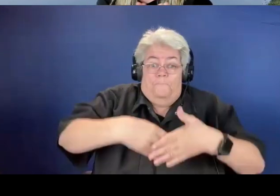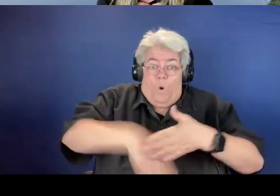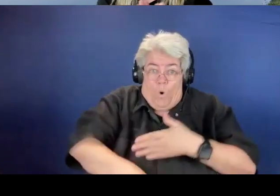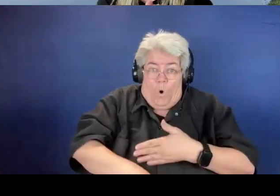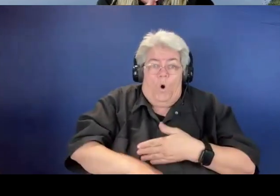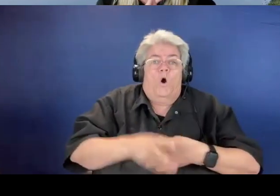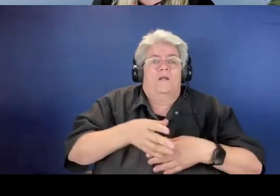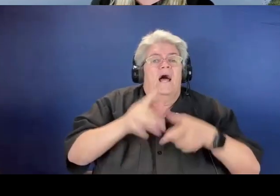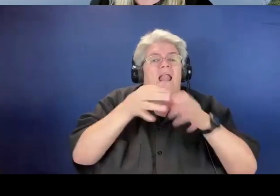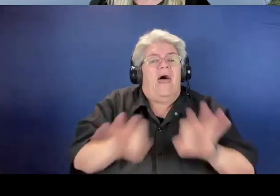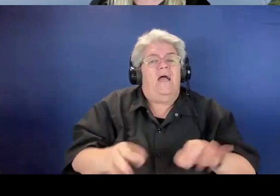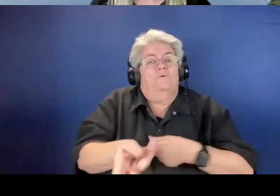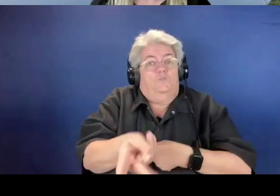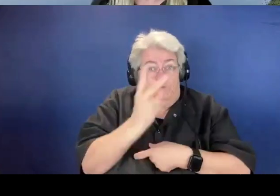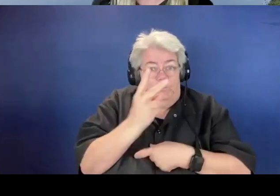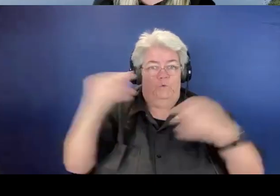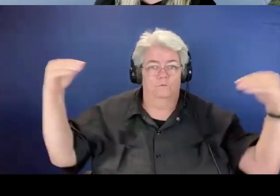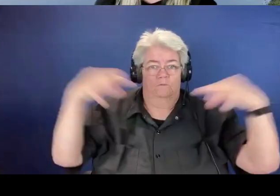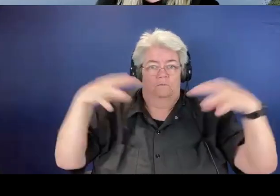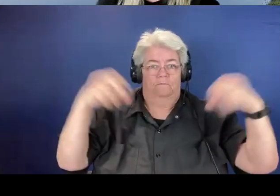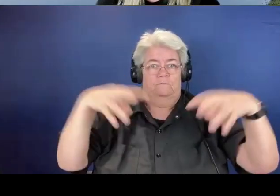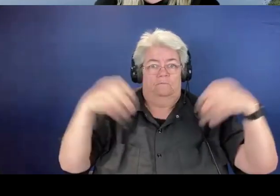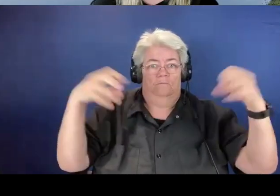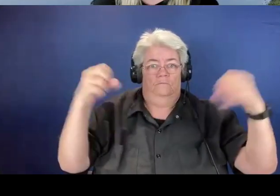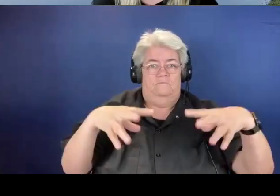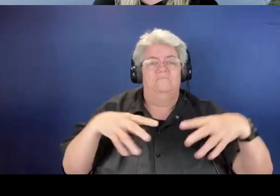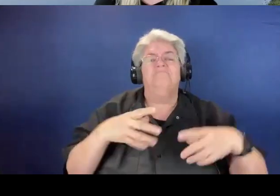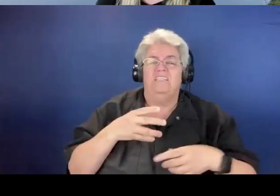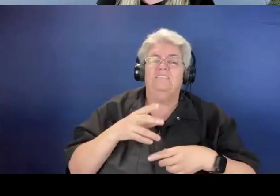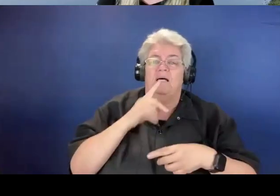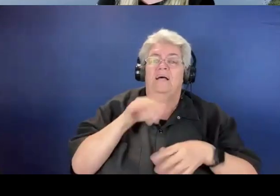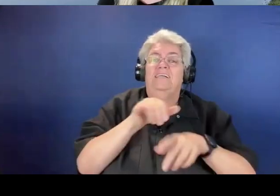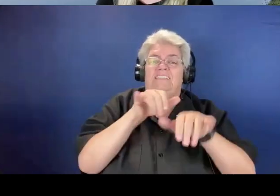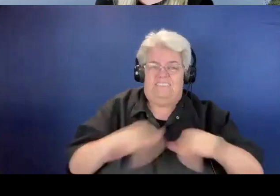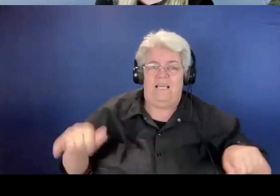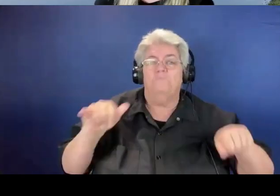less around the same time would be considered simultaneous bilingual children.